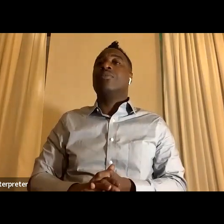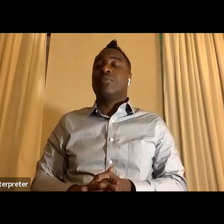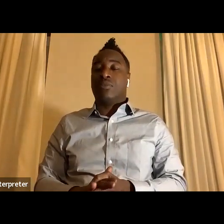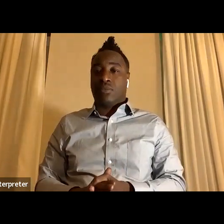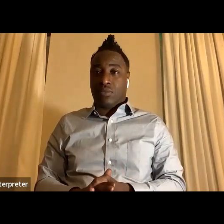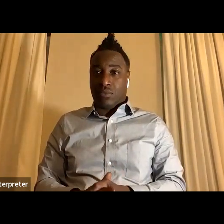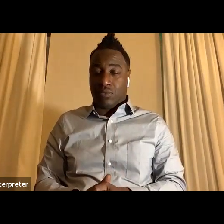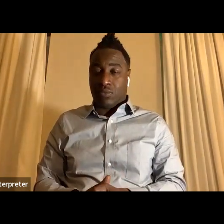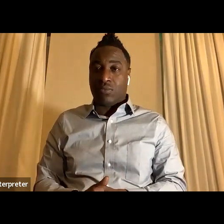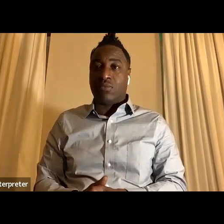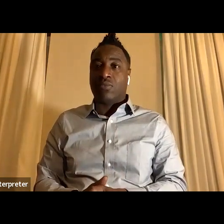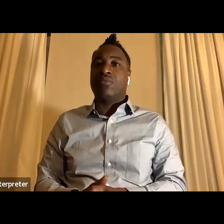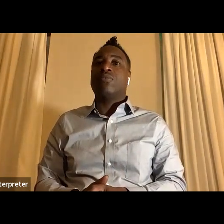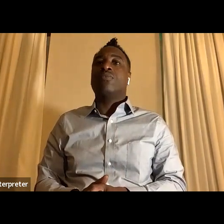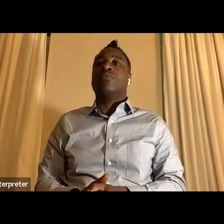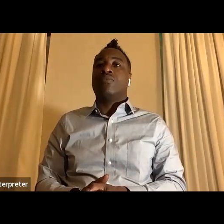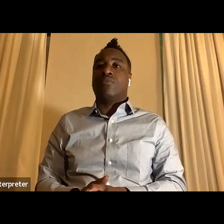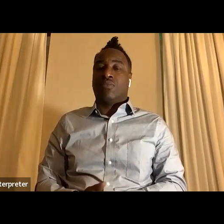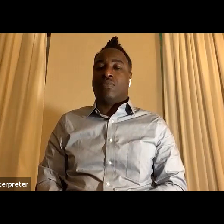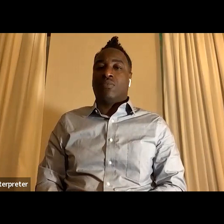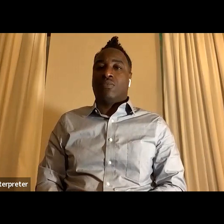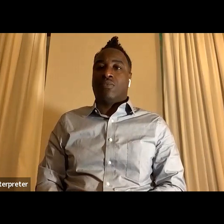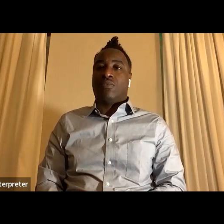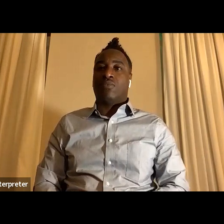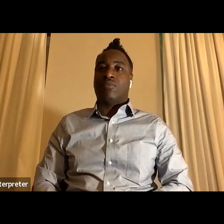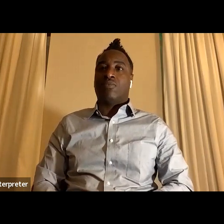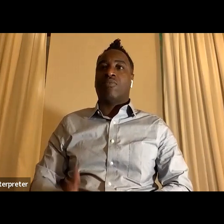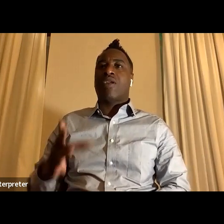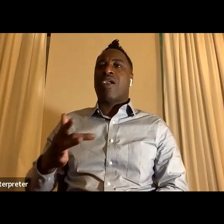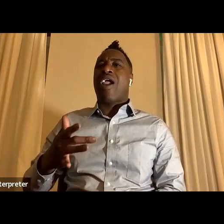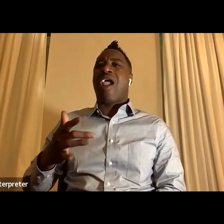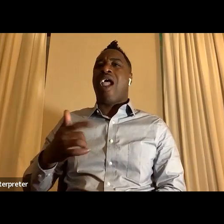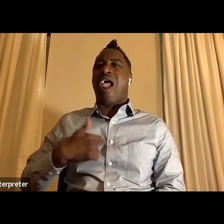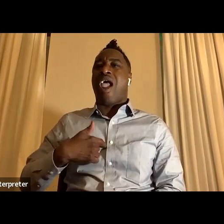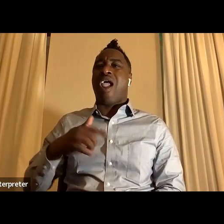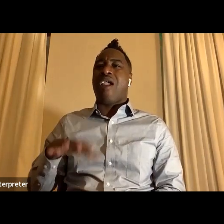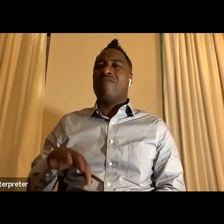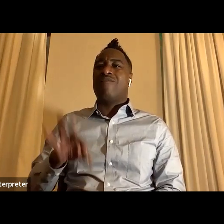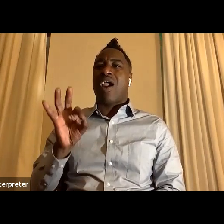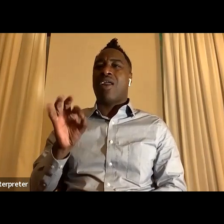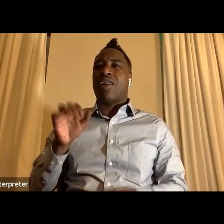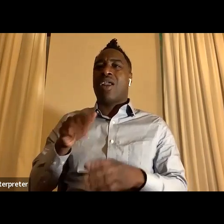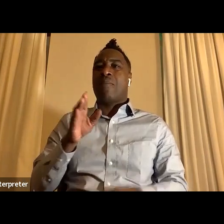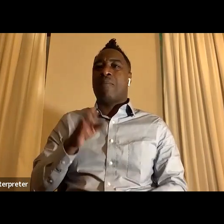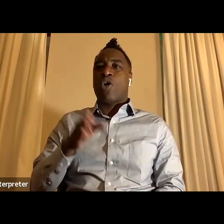I find right here in Baltimore, it's like, it's